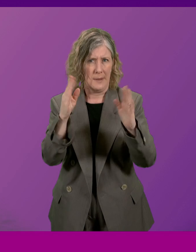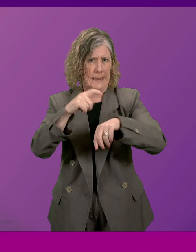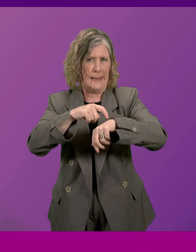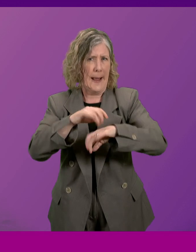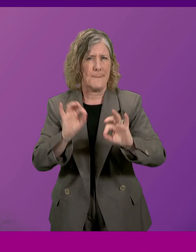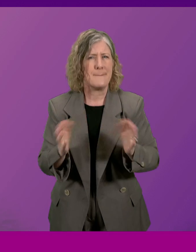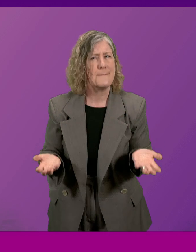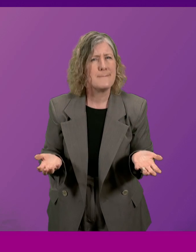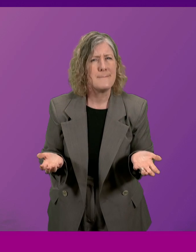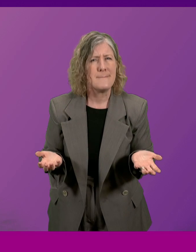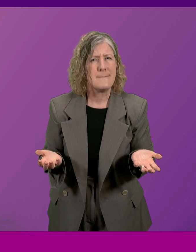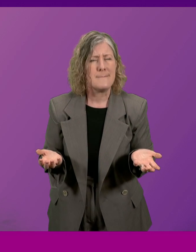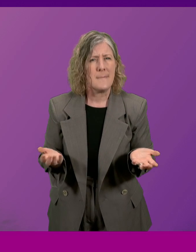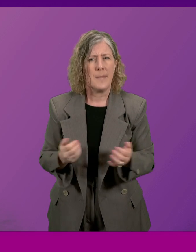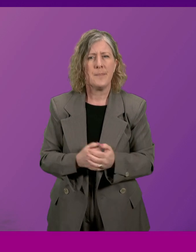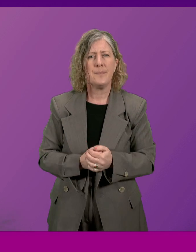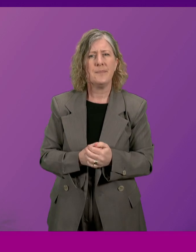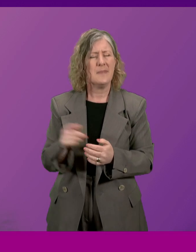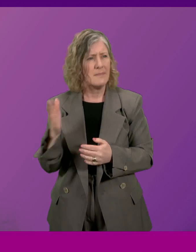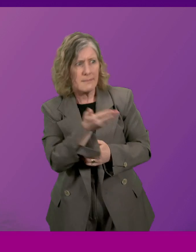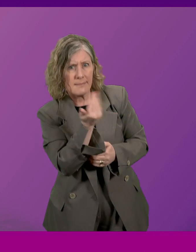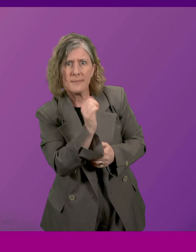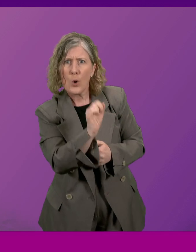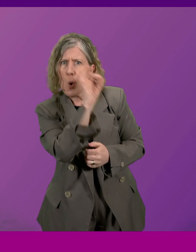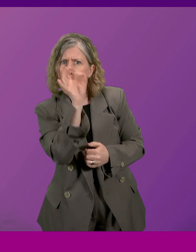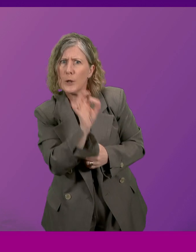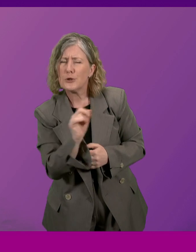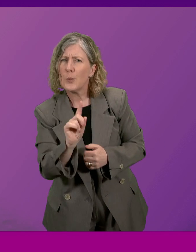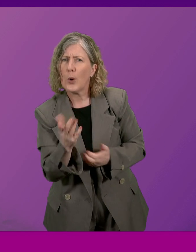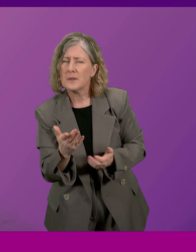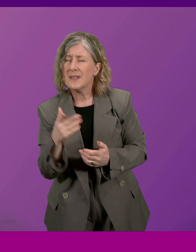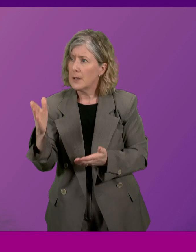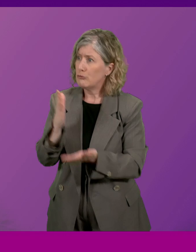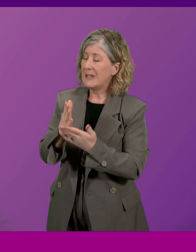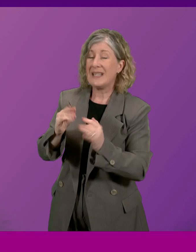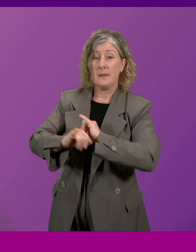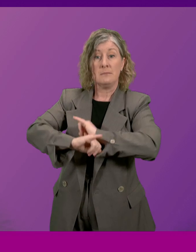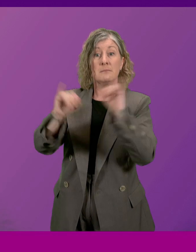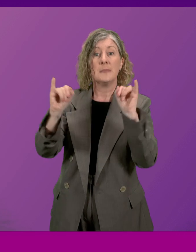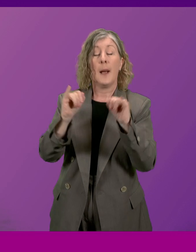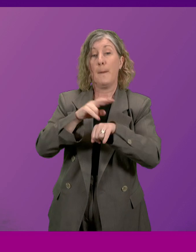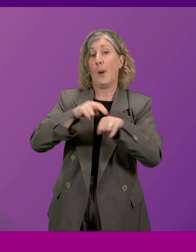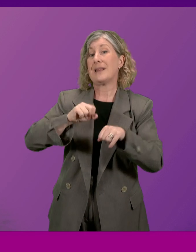Briefly, Ms McNeill. I appreciate that he might not be aware of this, but does he agree that it is a scandal that Police Scotland was not consulted when Glasgow